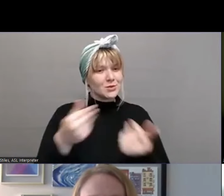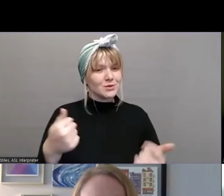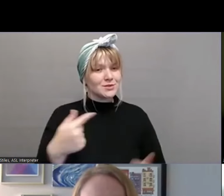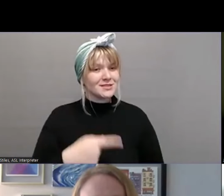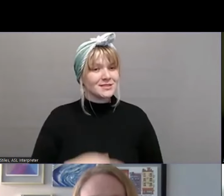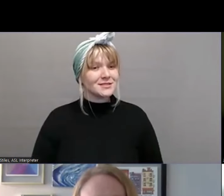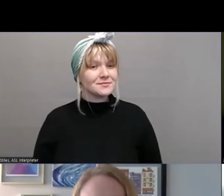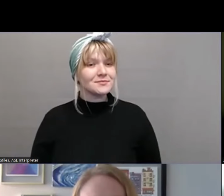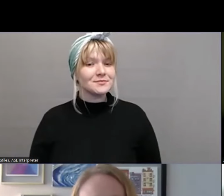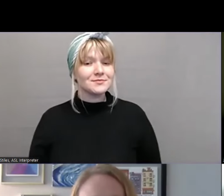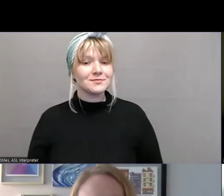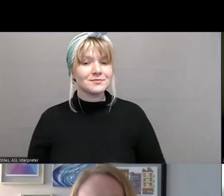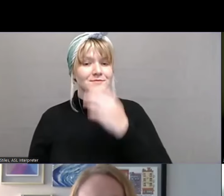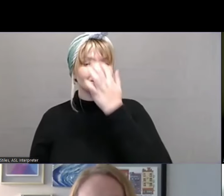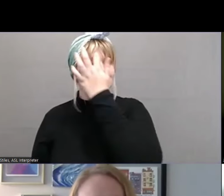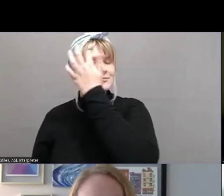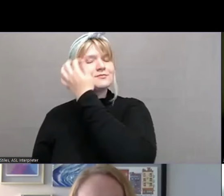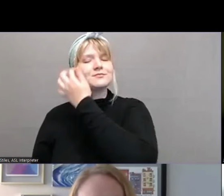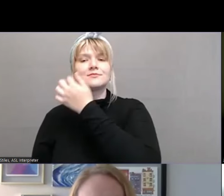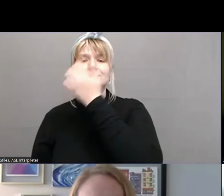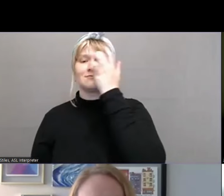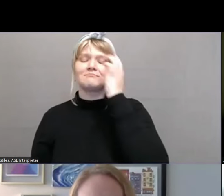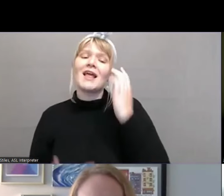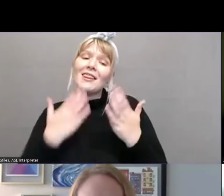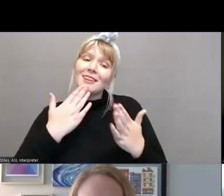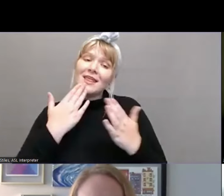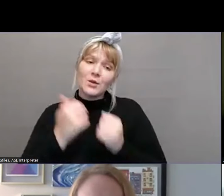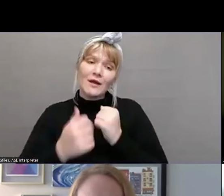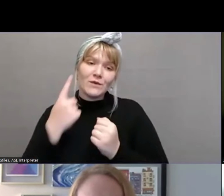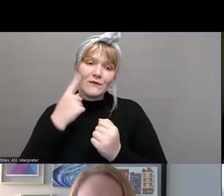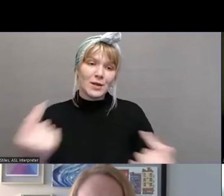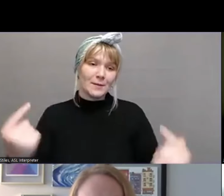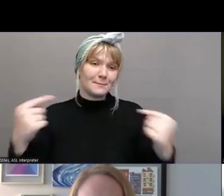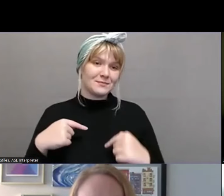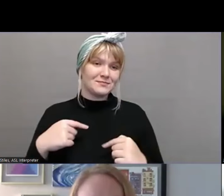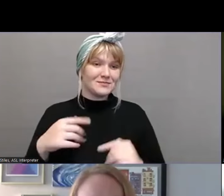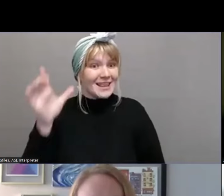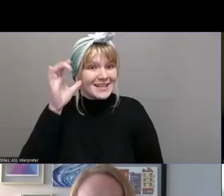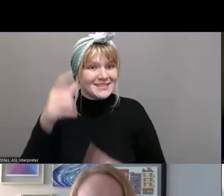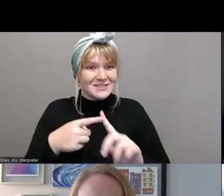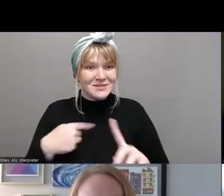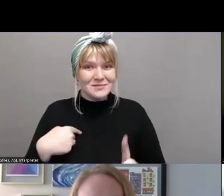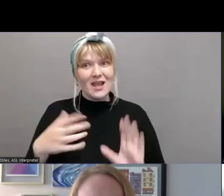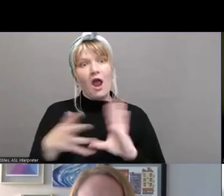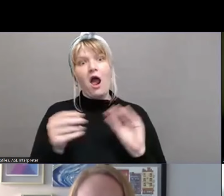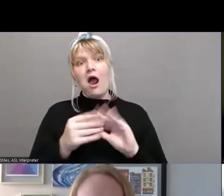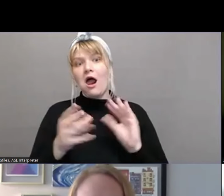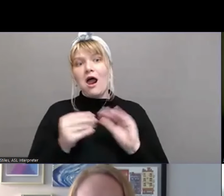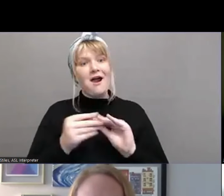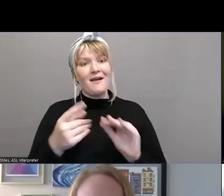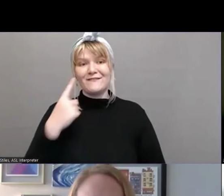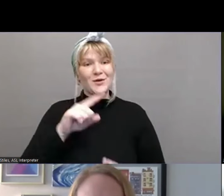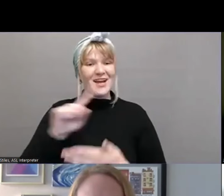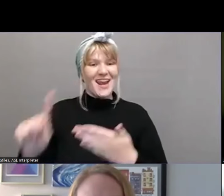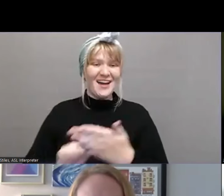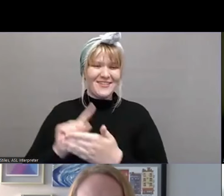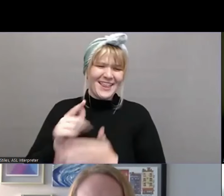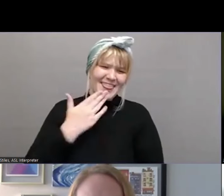And thank you everyone for attending and listening to me rant for an hour. Thanks. ERICA McFADDEN: Thank you John.